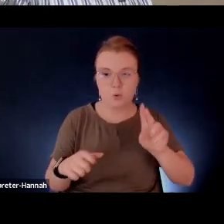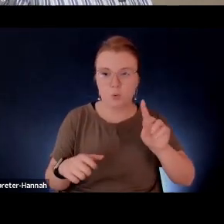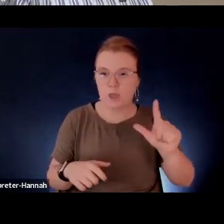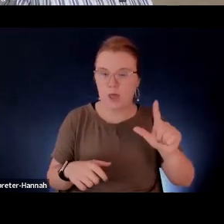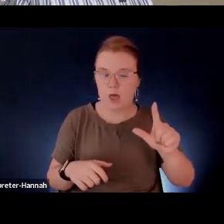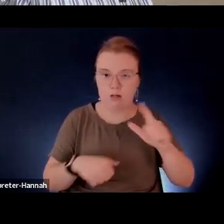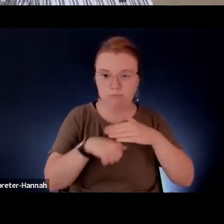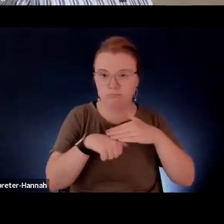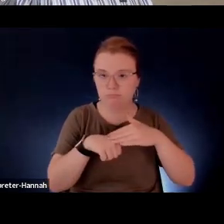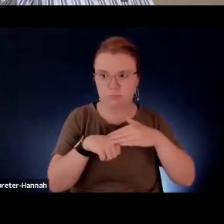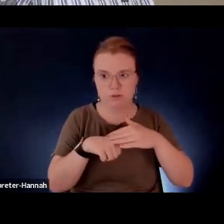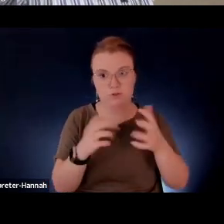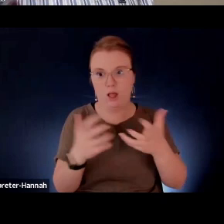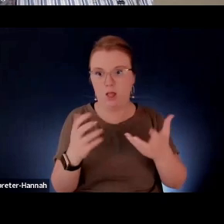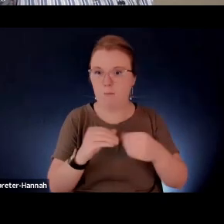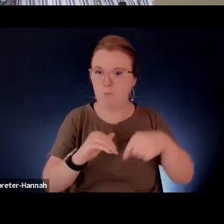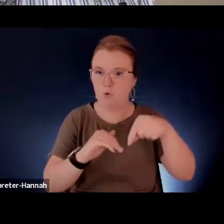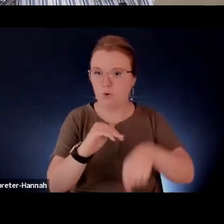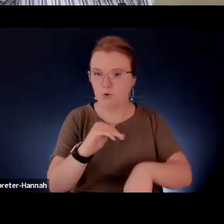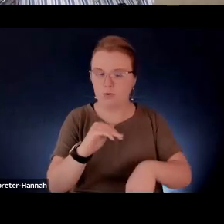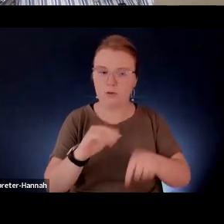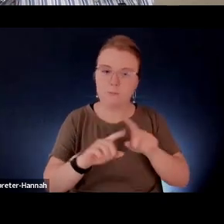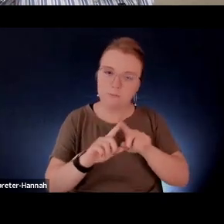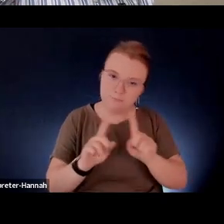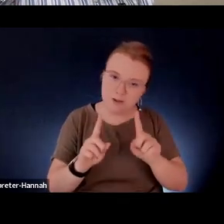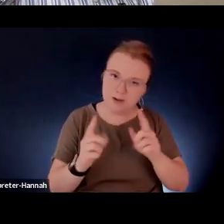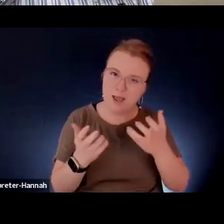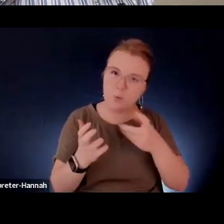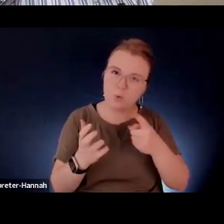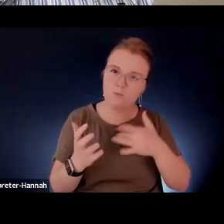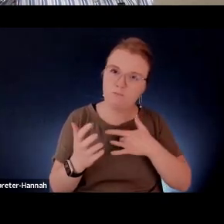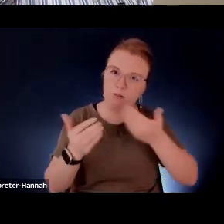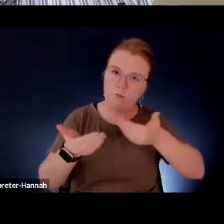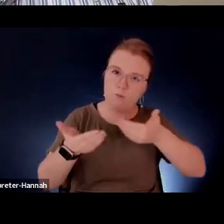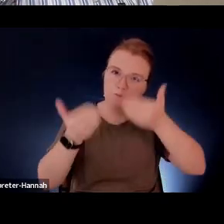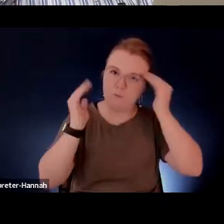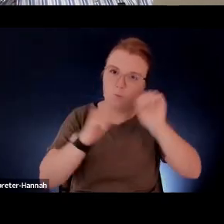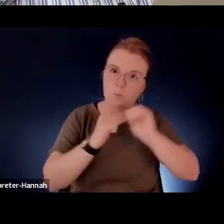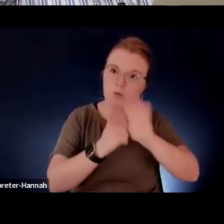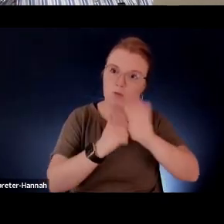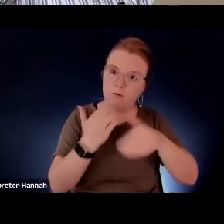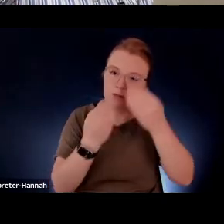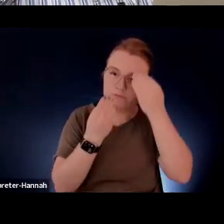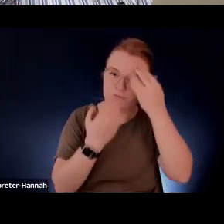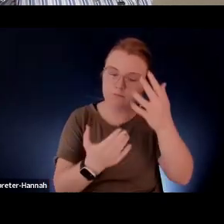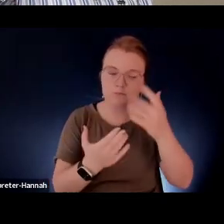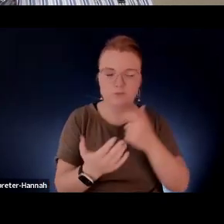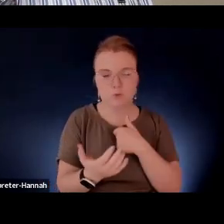However, I don't want you to be overwhelmed by all of this information. I would recommend going to the website